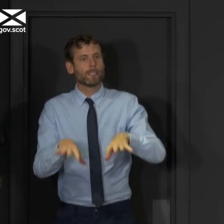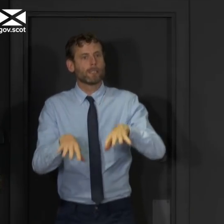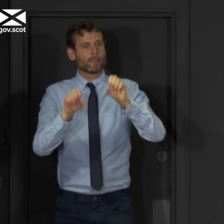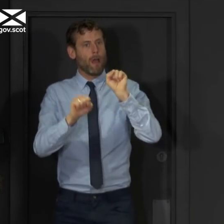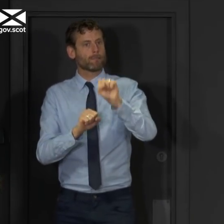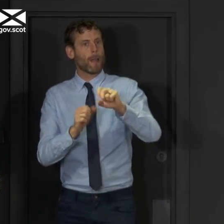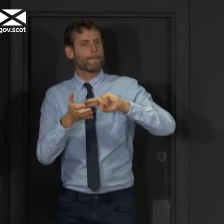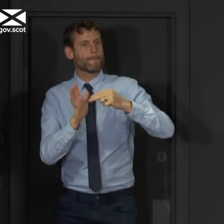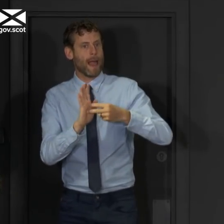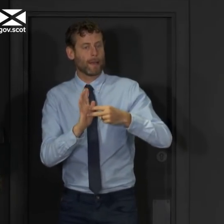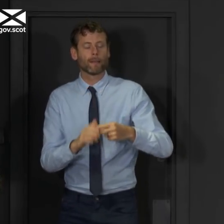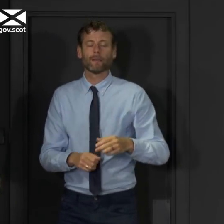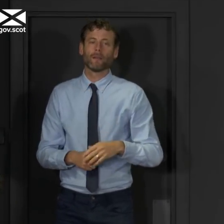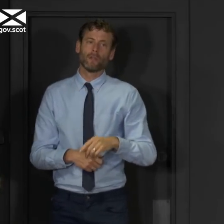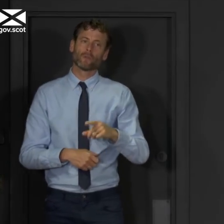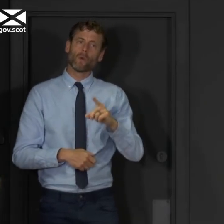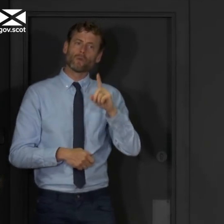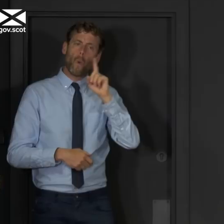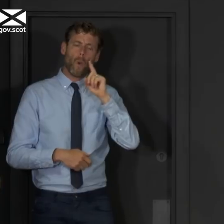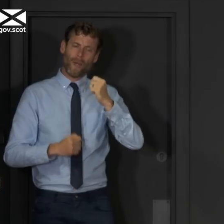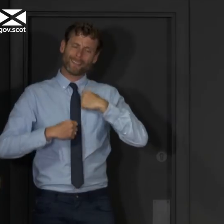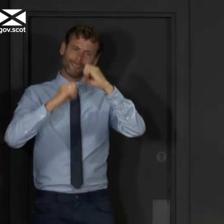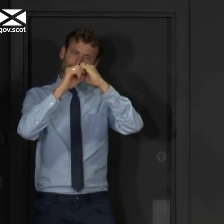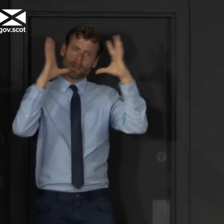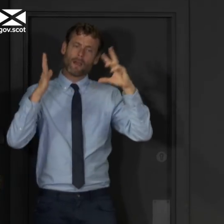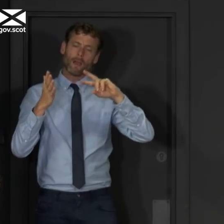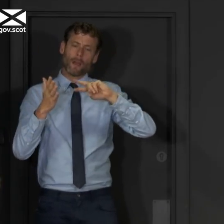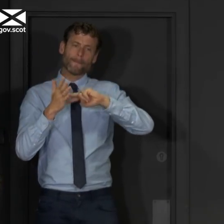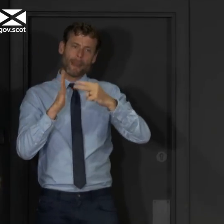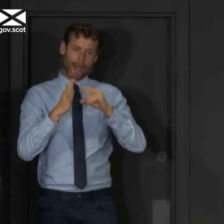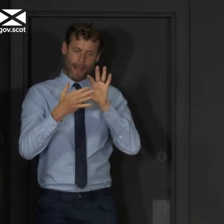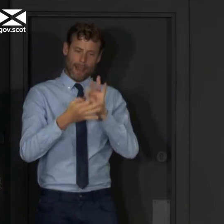always envisaged as part of phase 1 of our route map. So it is not a change to phase